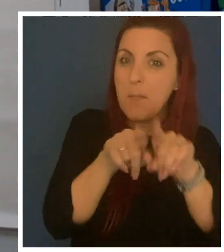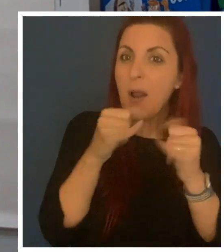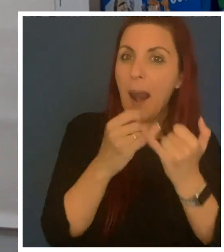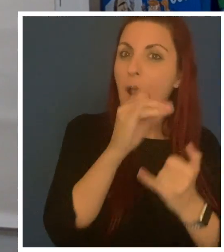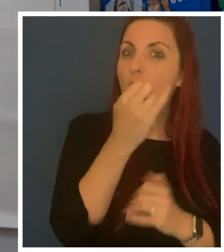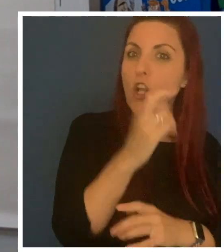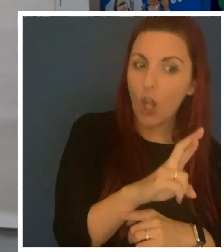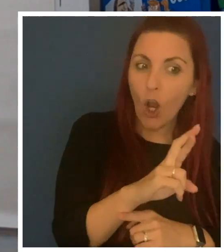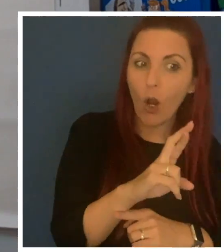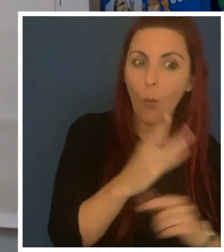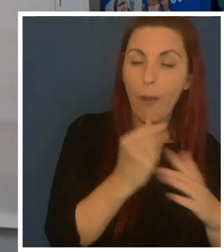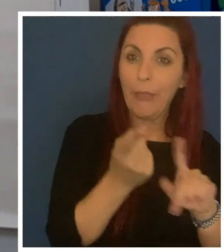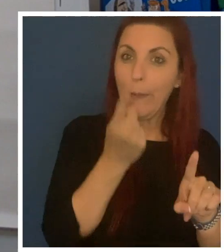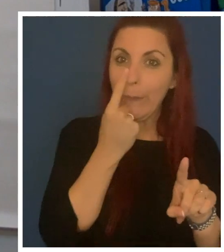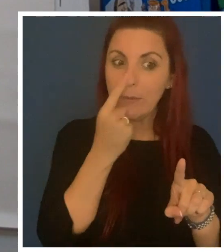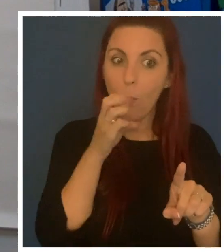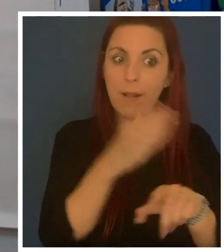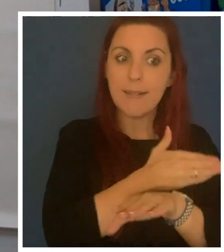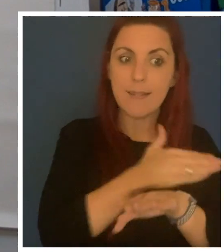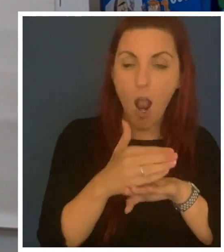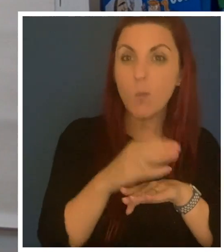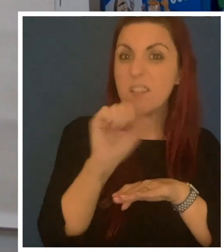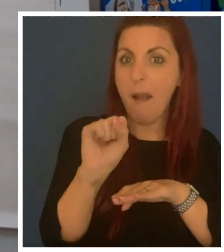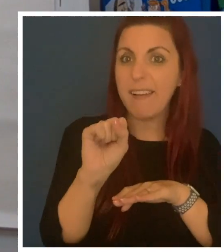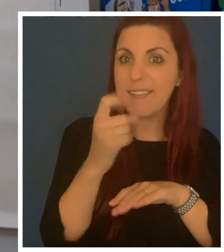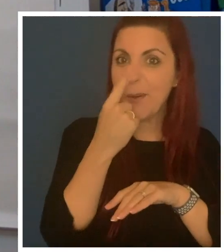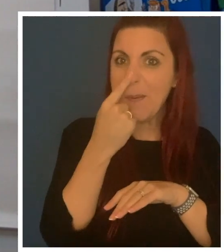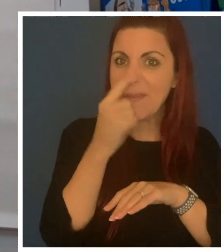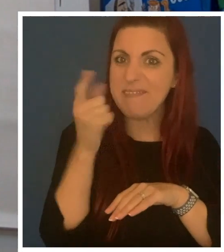Guzzler's nose, we're going to start with Sparkie's nose, but Sparkie doesn't have